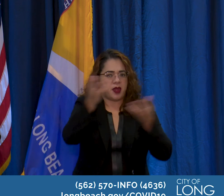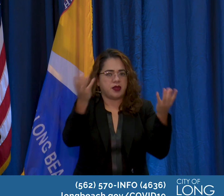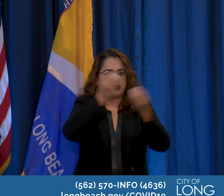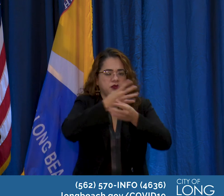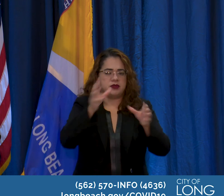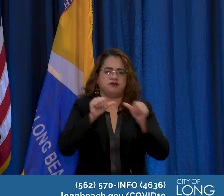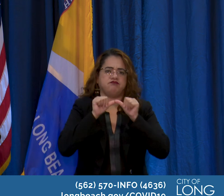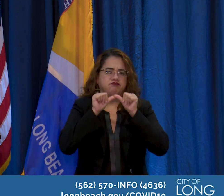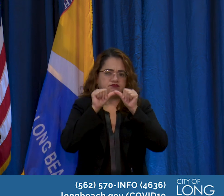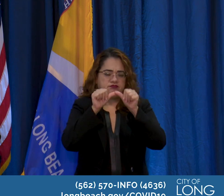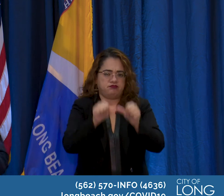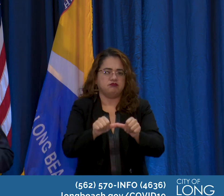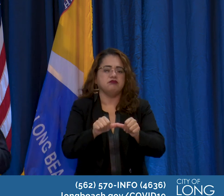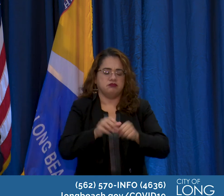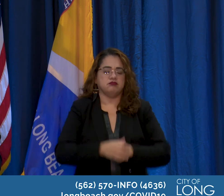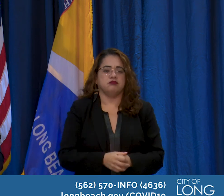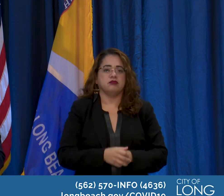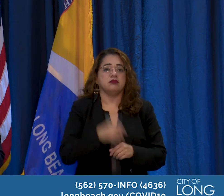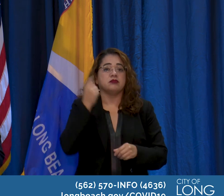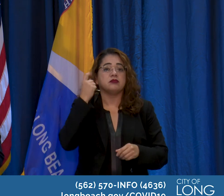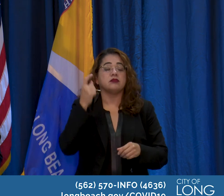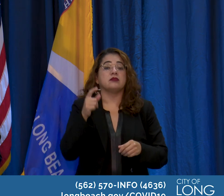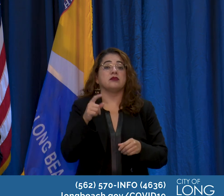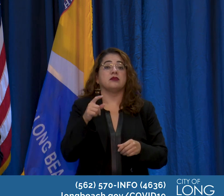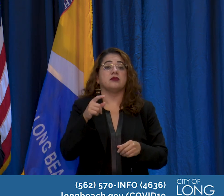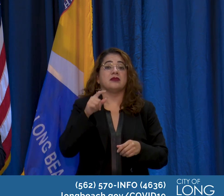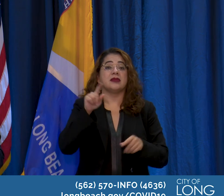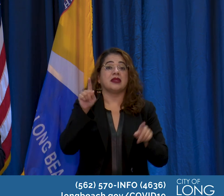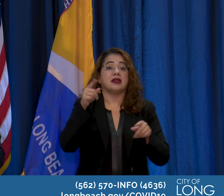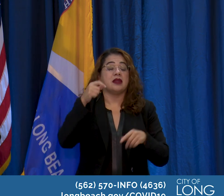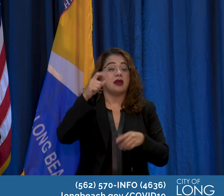We are now continuing to do these as needed to ensure that we kind of capture what is